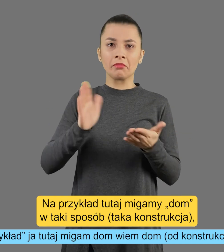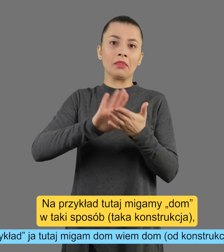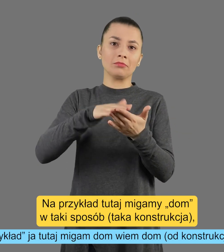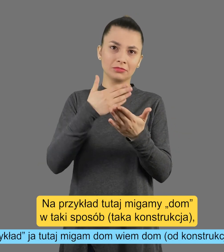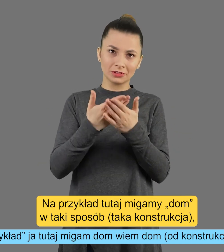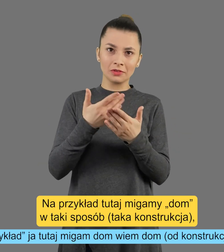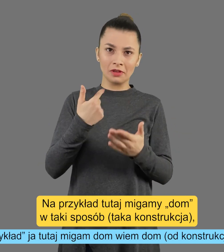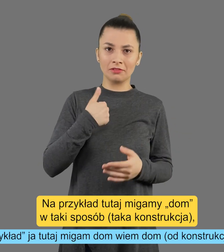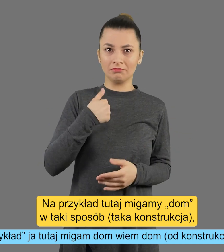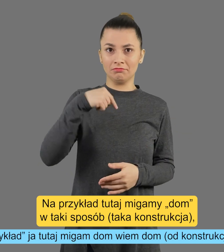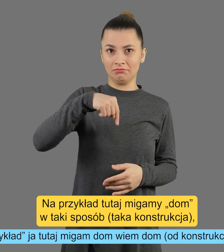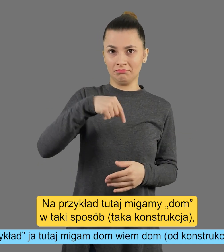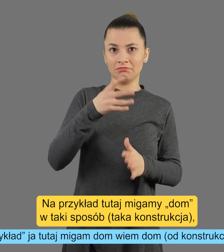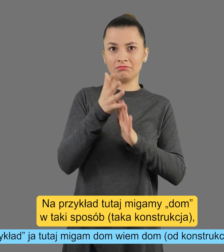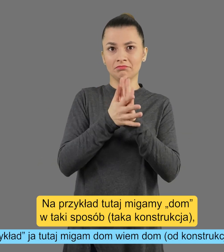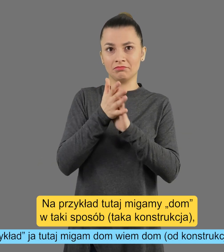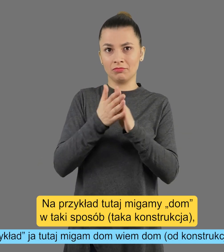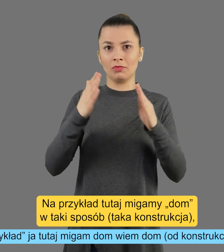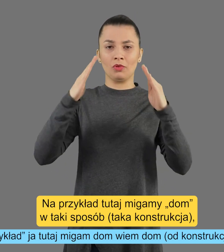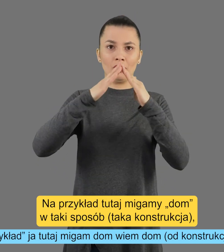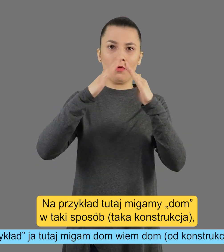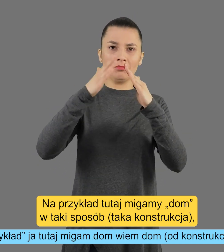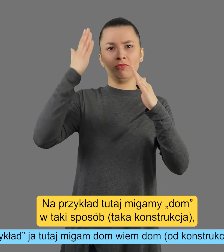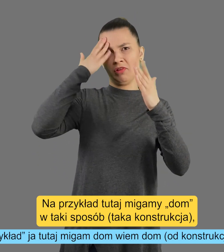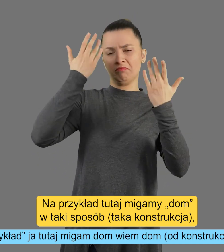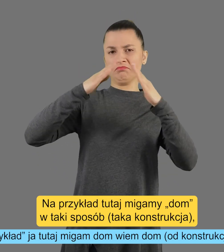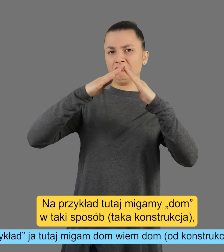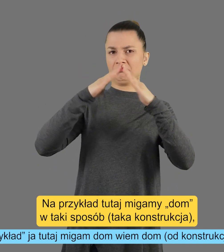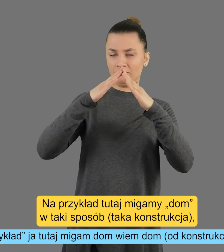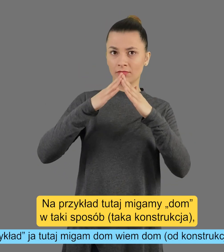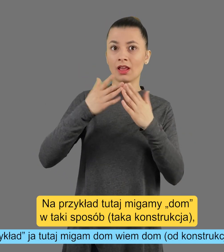For example, here in sign language we will show "house" like this (such a construction),